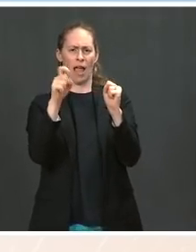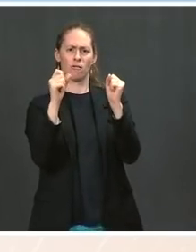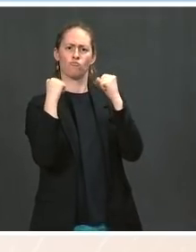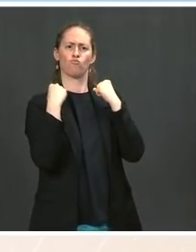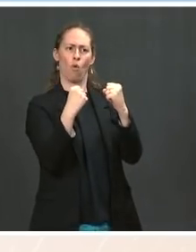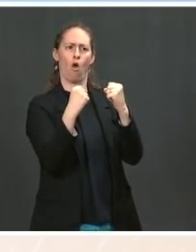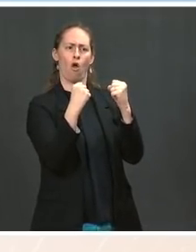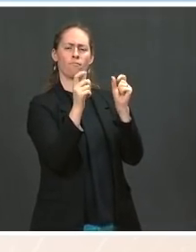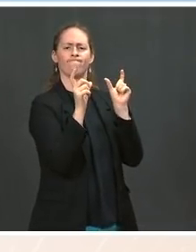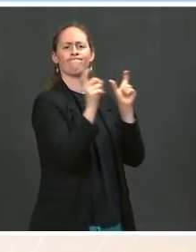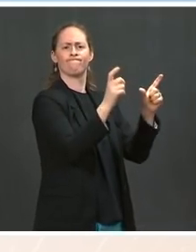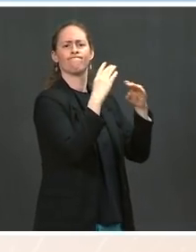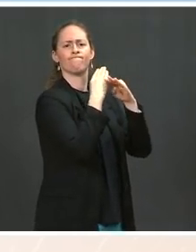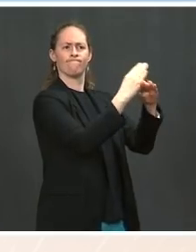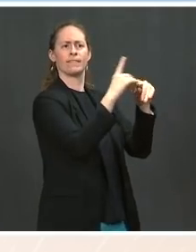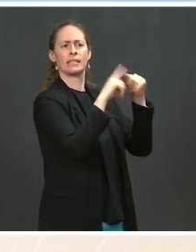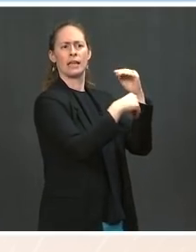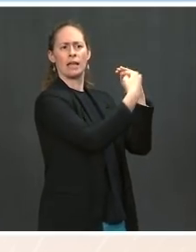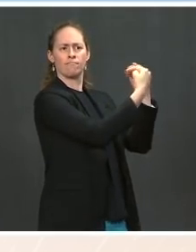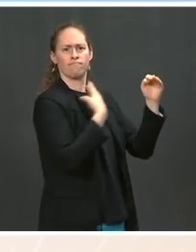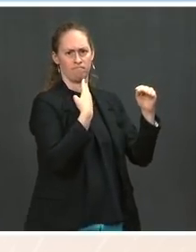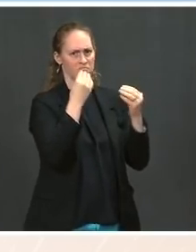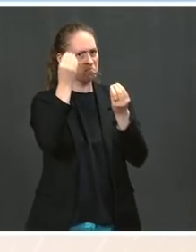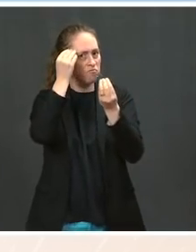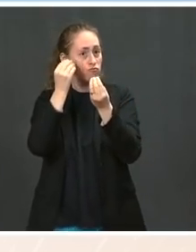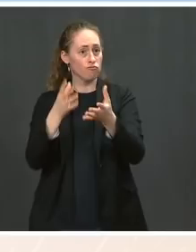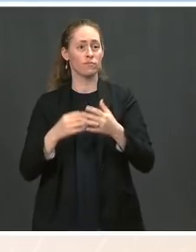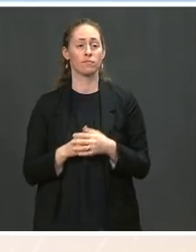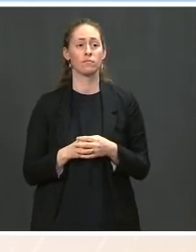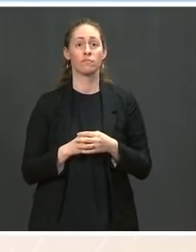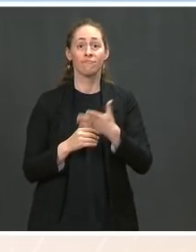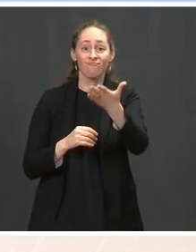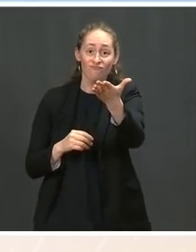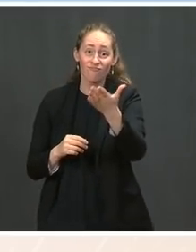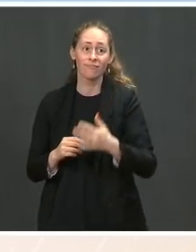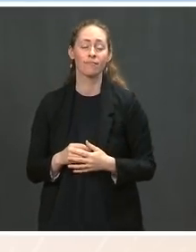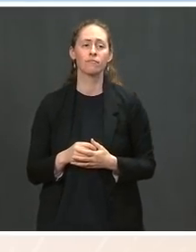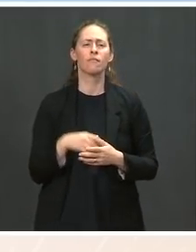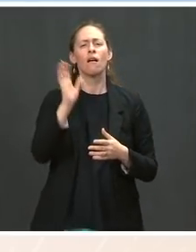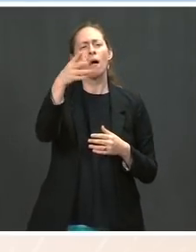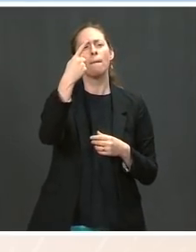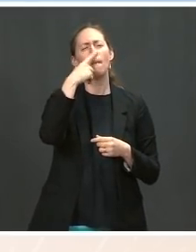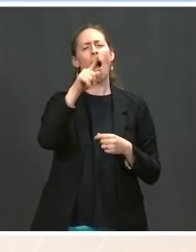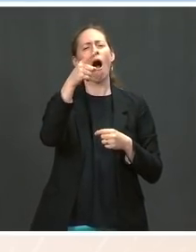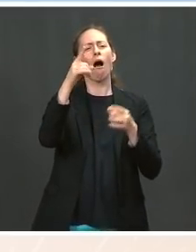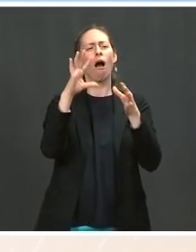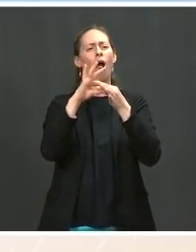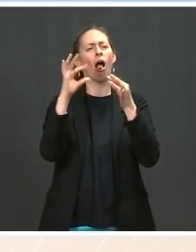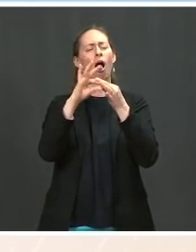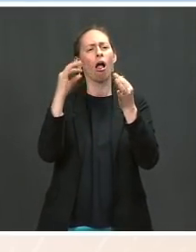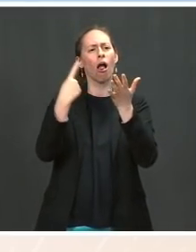With that, Alex. The Press: Thanks, Jen. Can you talk a little bit about the April 28th address to Congress --